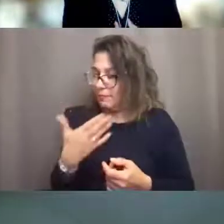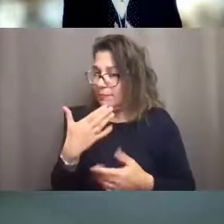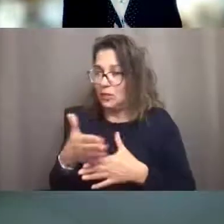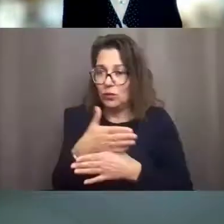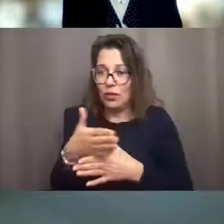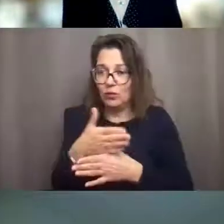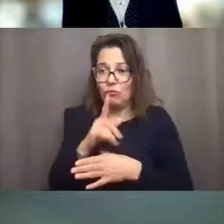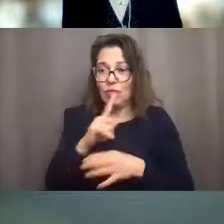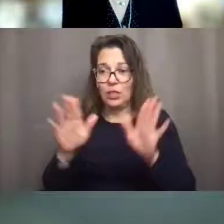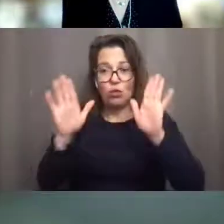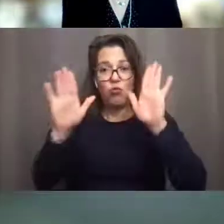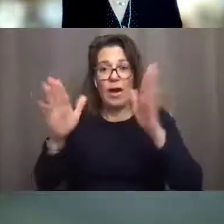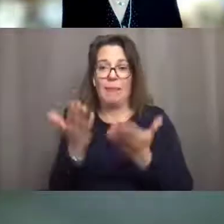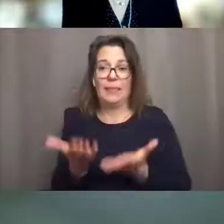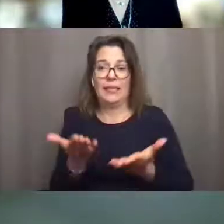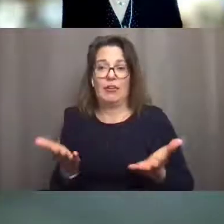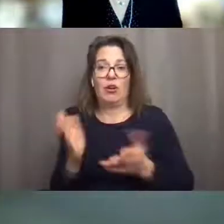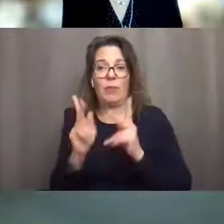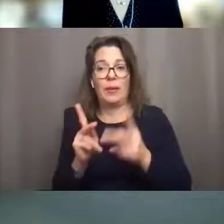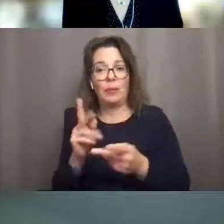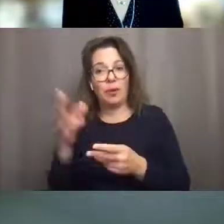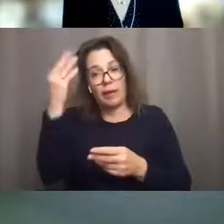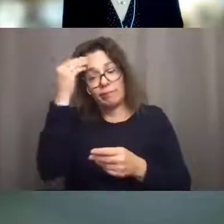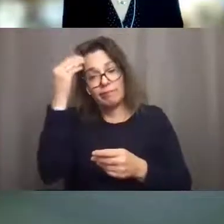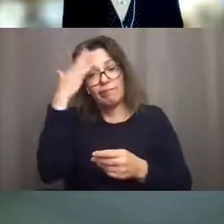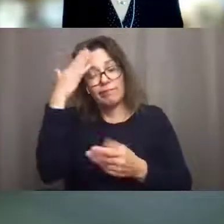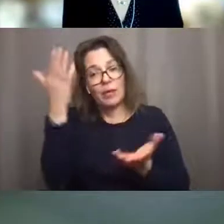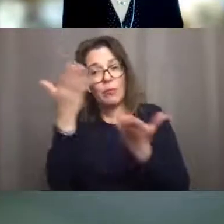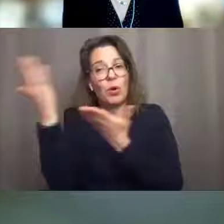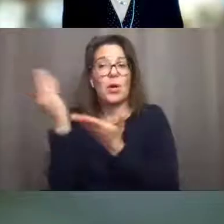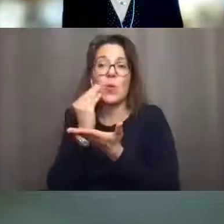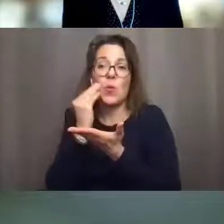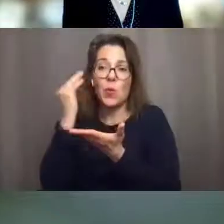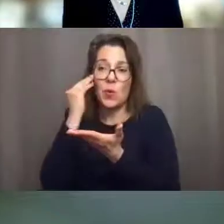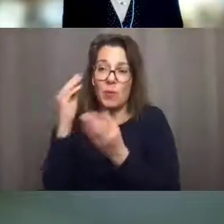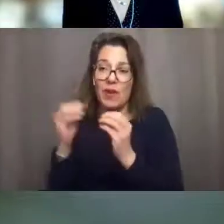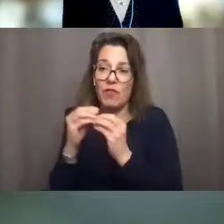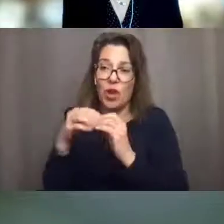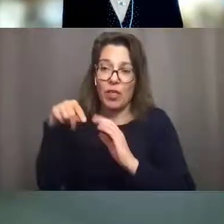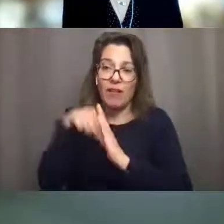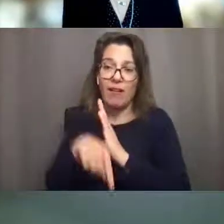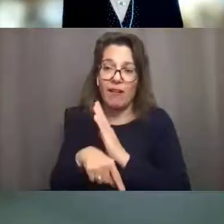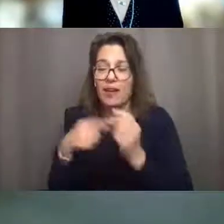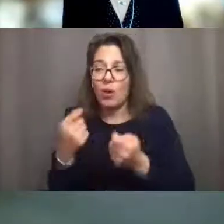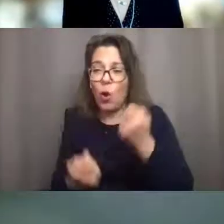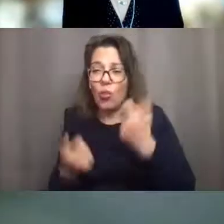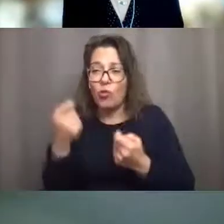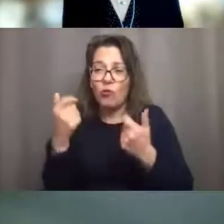really great materials that people can take home and further flesh out all of their references,